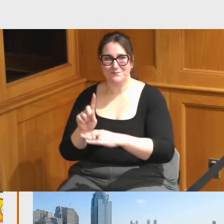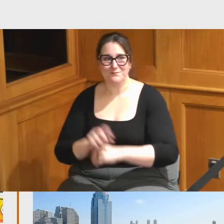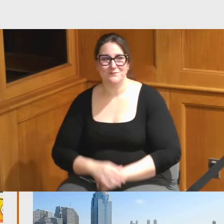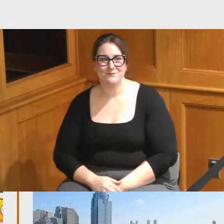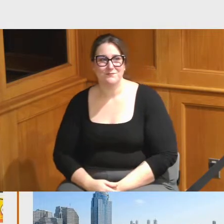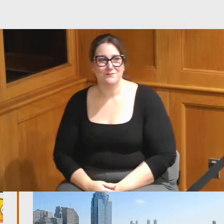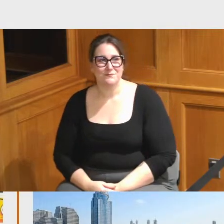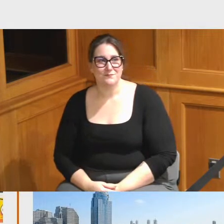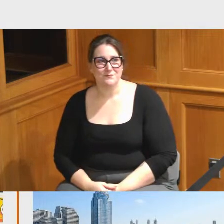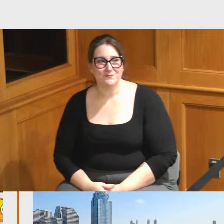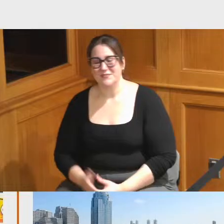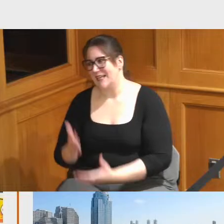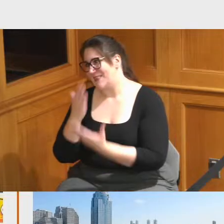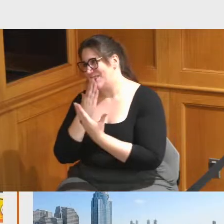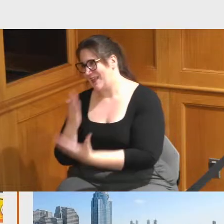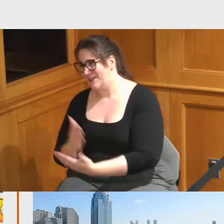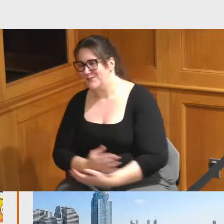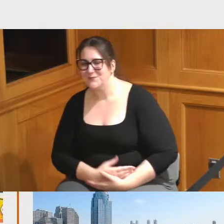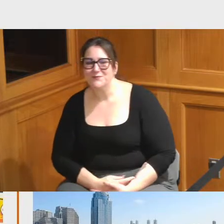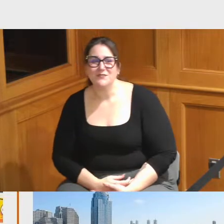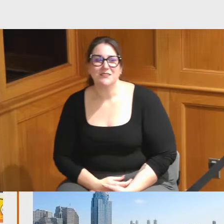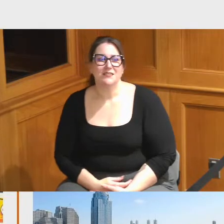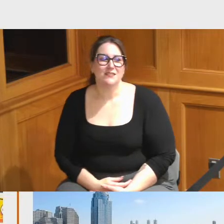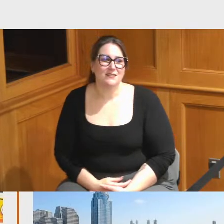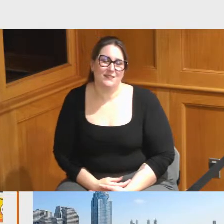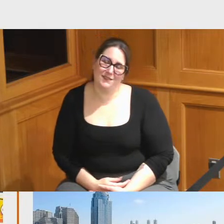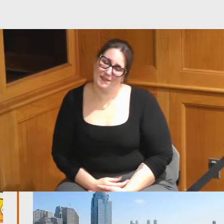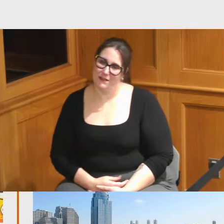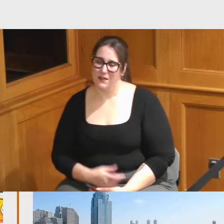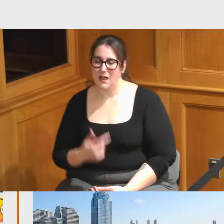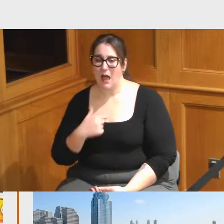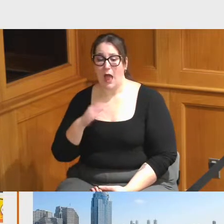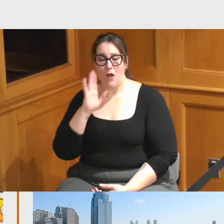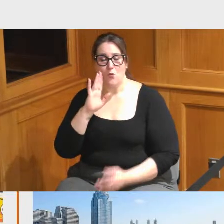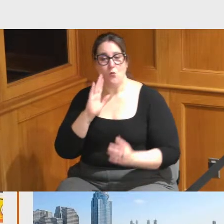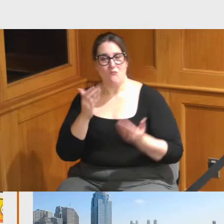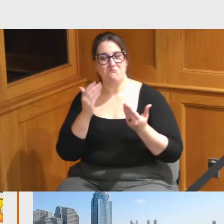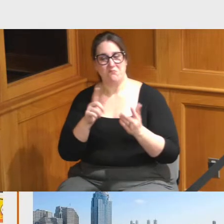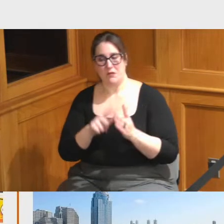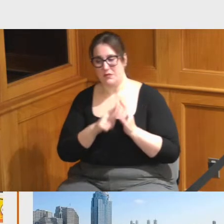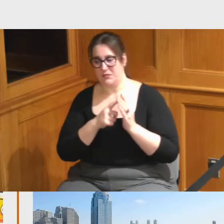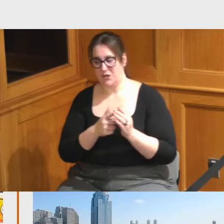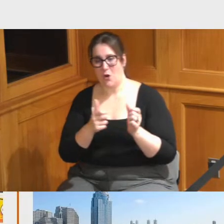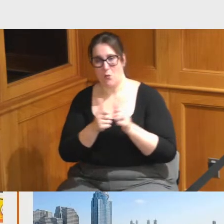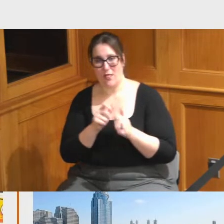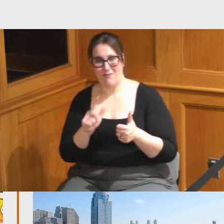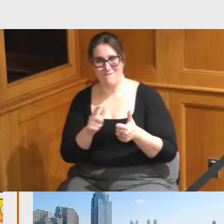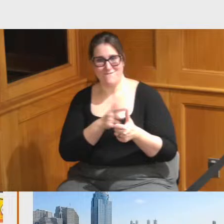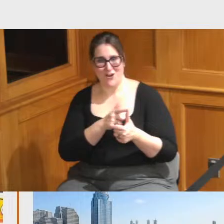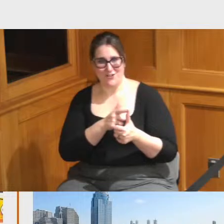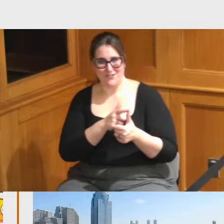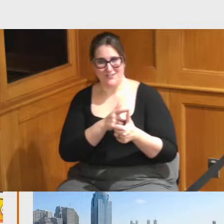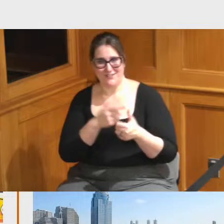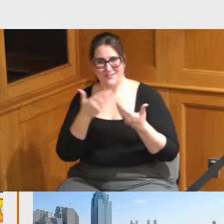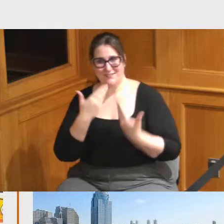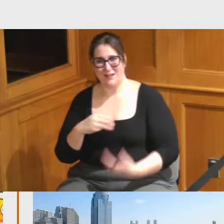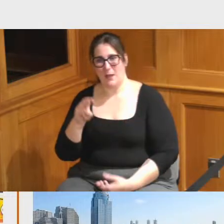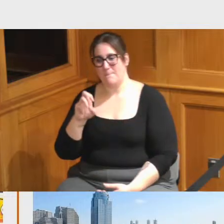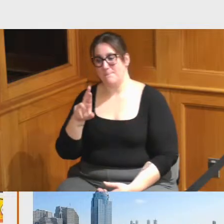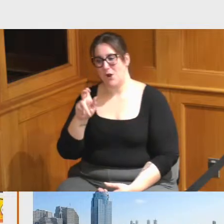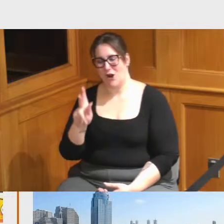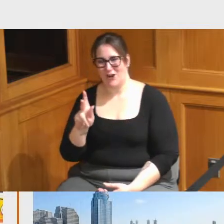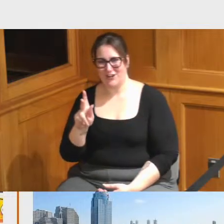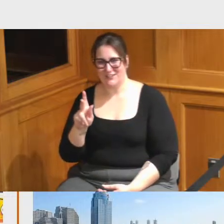Great. Thanks Andrew. so I'll start with first I'm Mark. I'm a Director with HRNA Advisors.